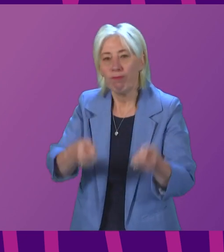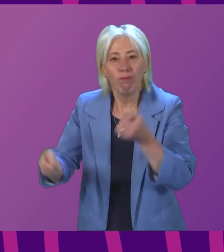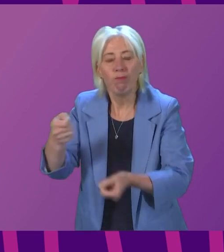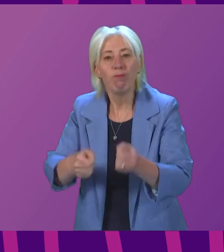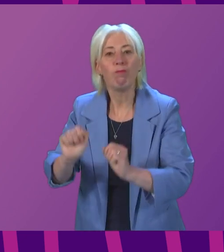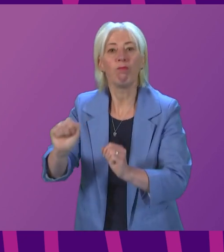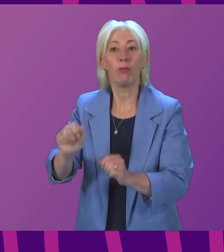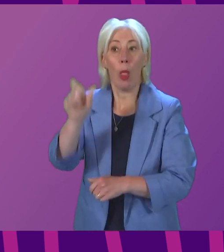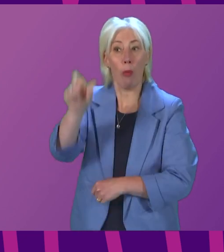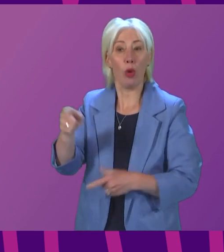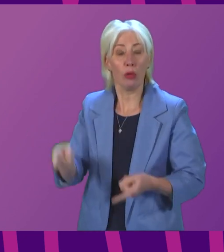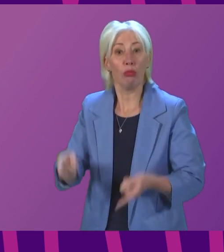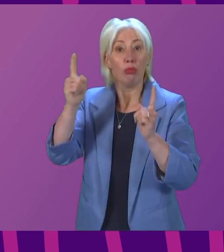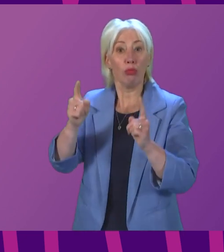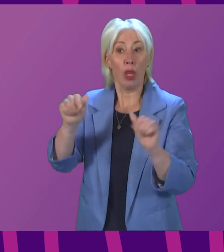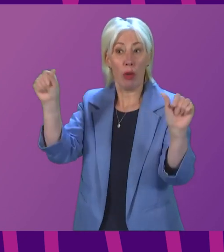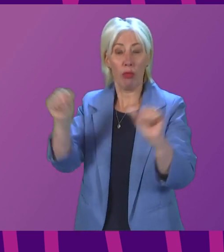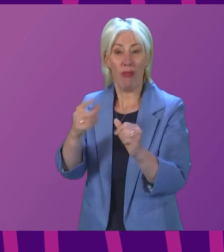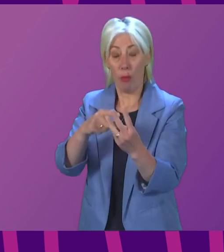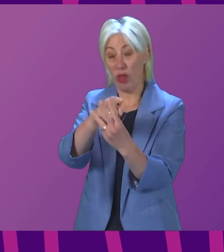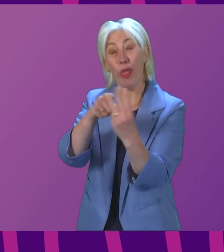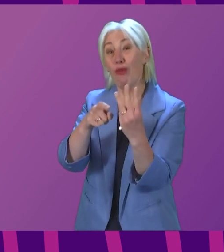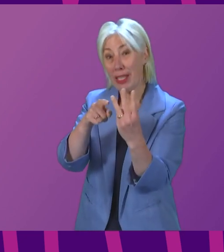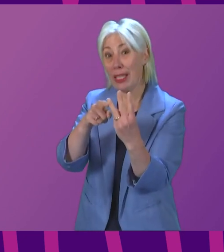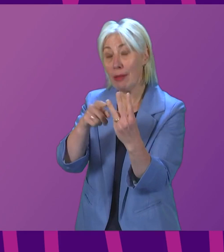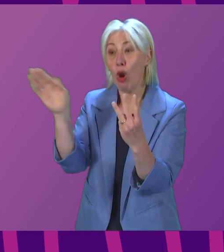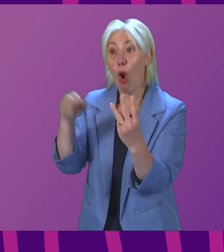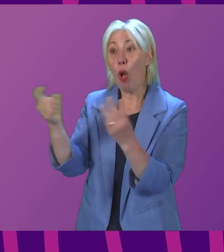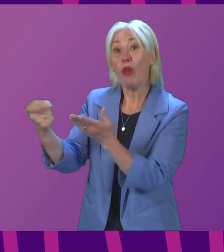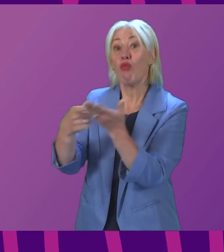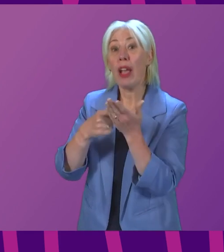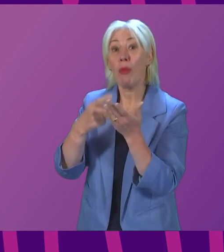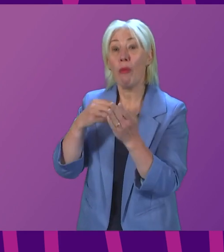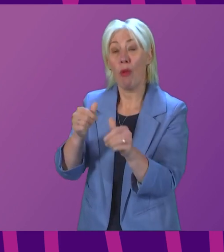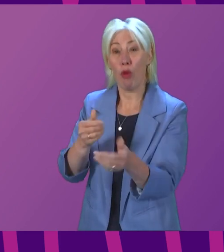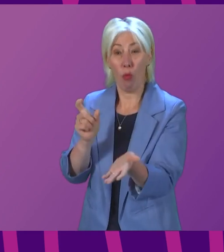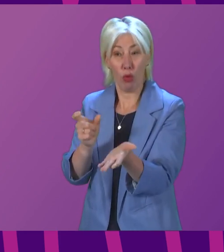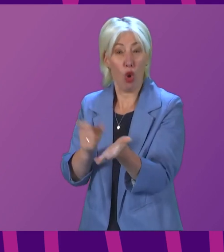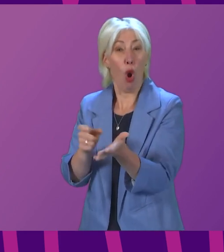Mr Hair was selected from a shortlist of only three people, all of whom were recommended by the corporate adviser PricewaterhouseCoopers.